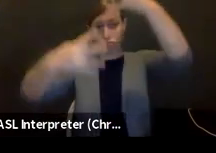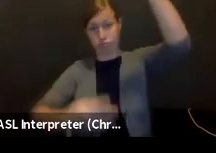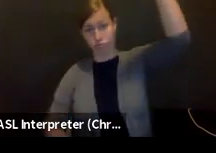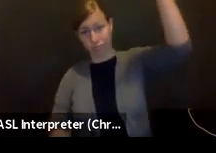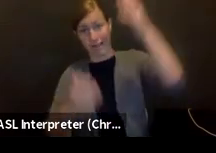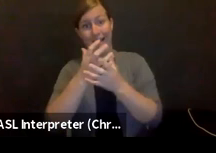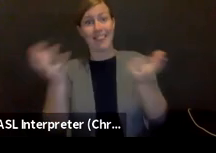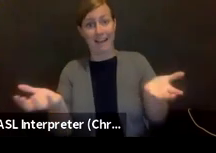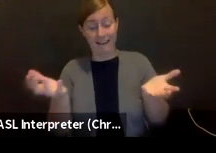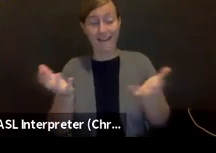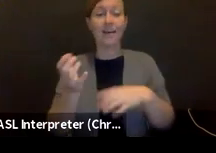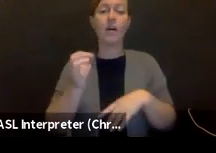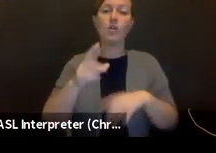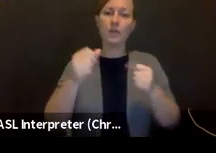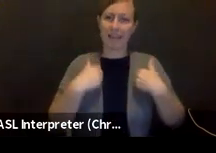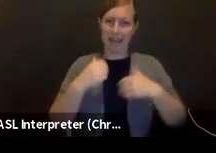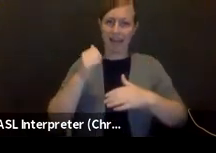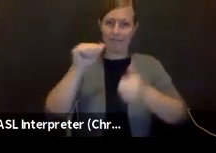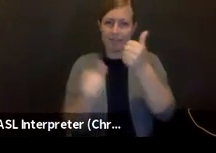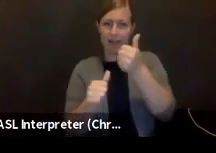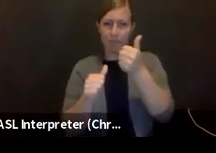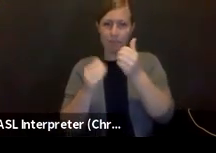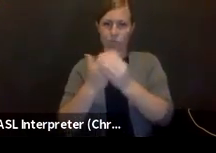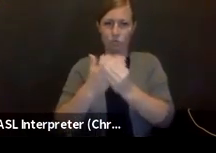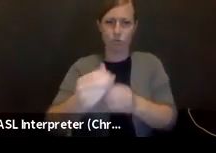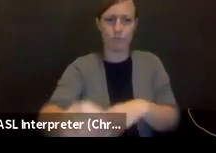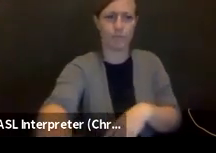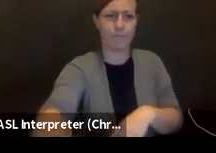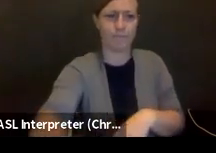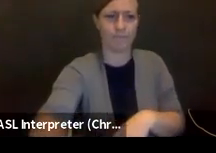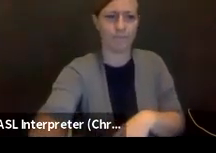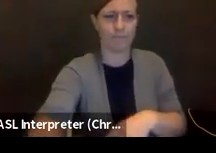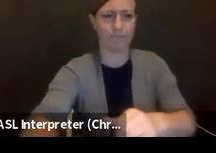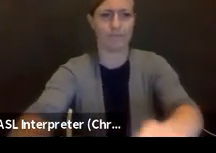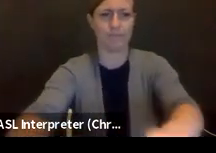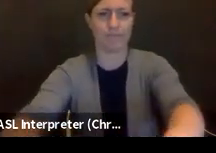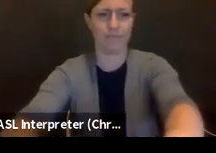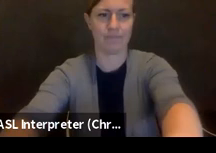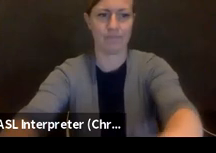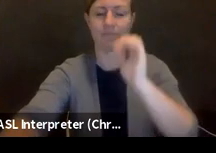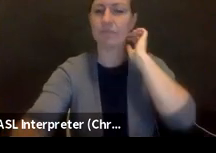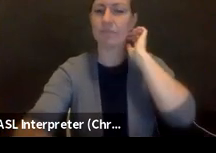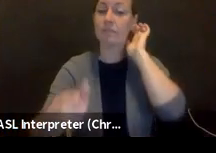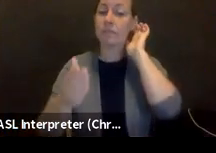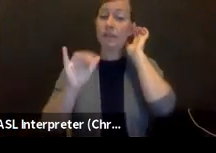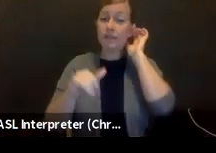ESD 189 - Amy Colburn: You can also have sub folders. So if I knew that this folder in particular is unit three for my algebra class.